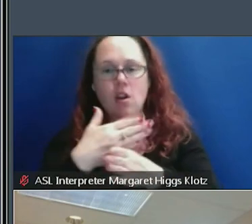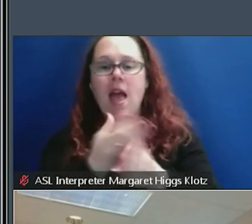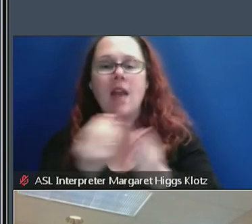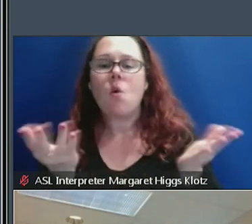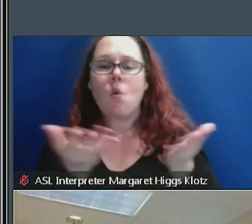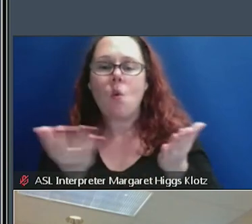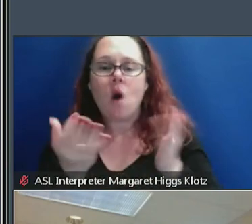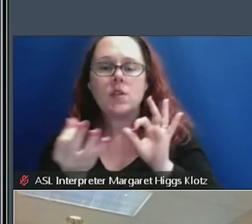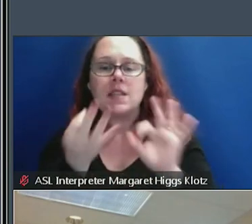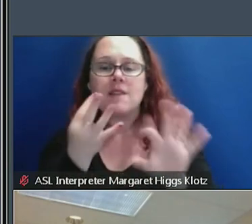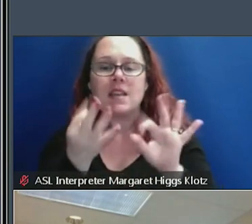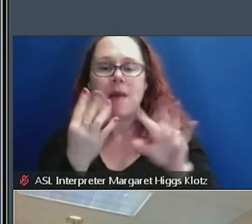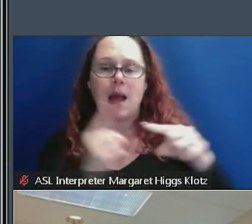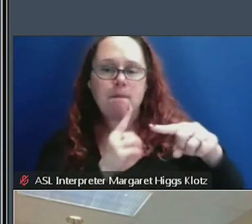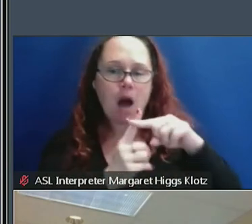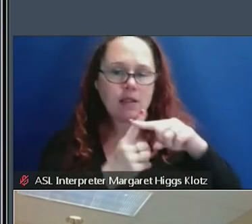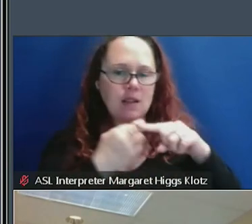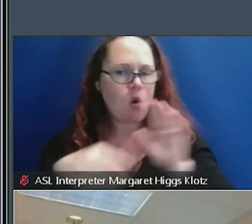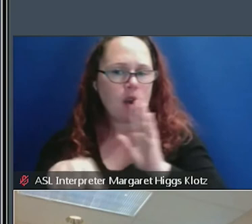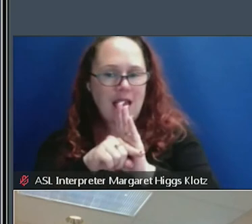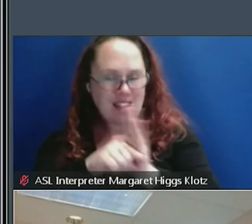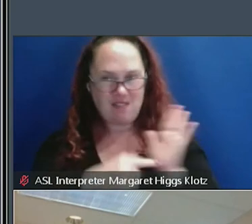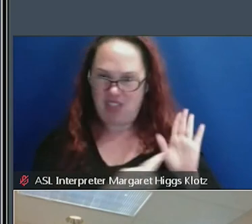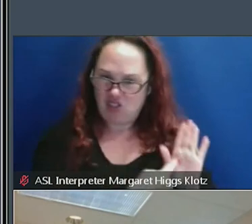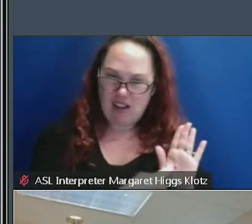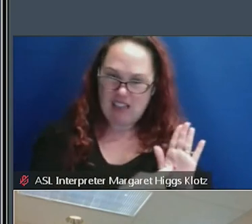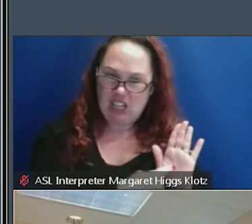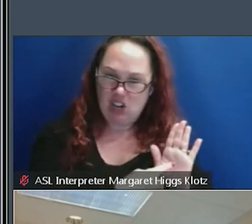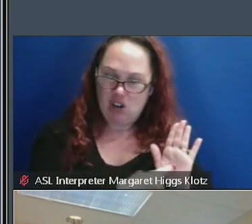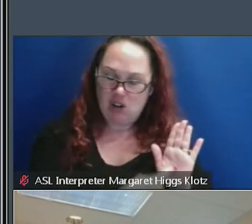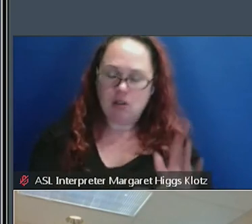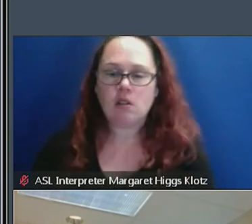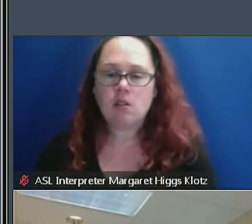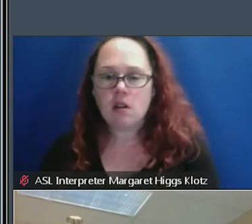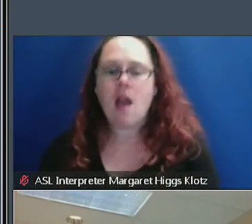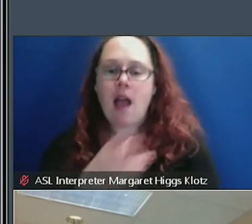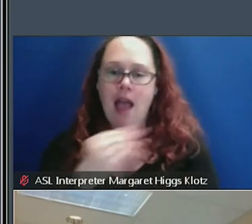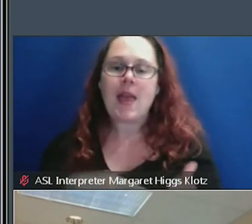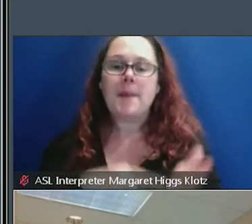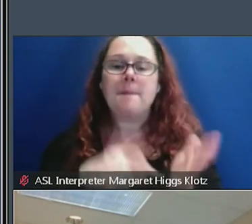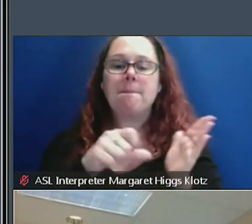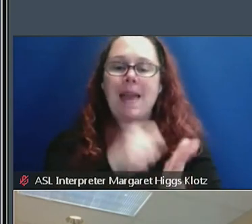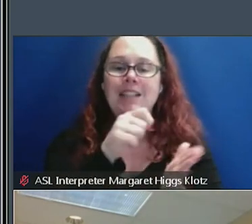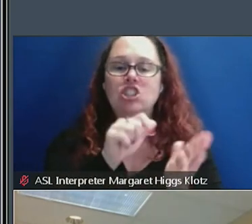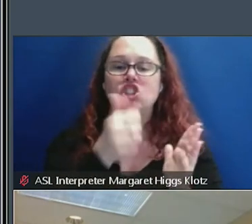That's in the uniform standards, uniform standards also at pages 10 and 11 described the